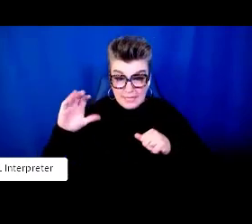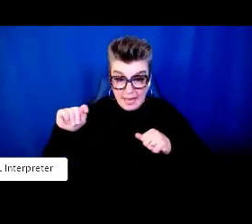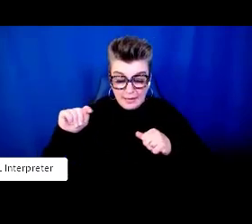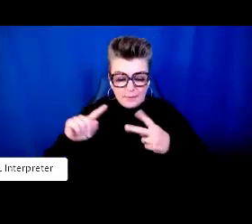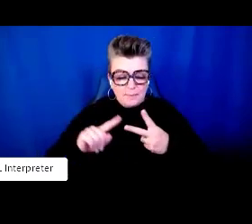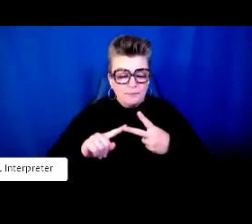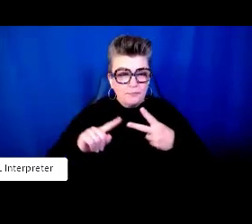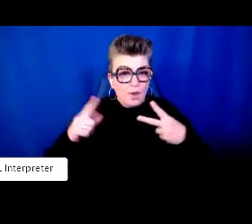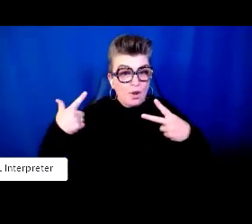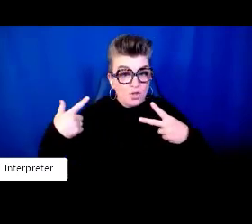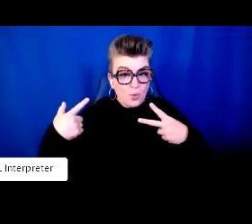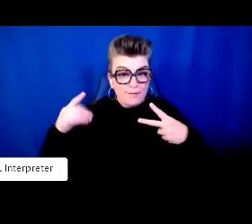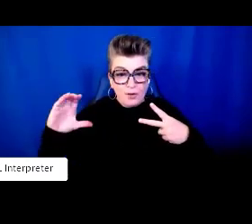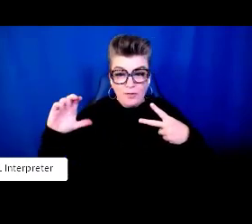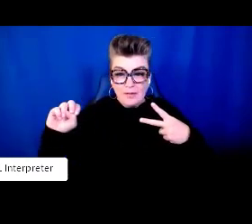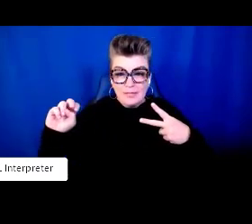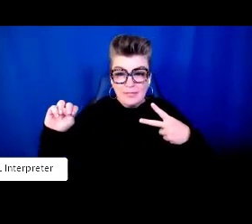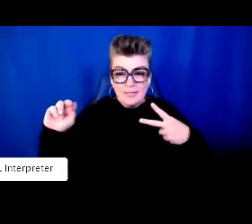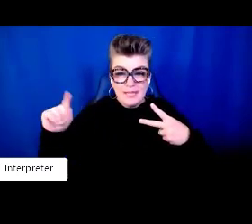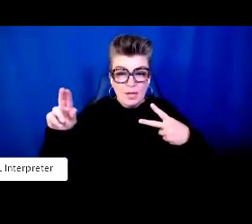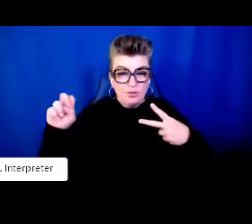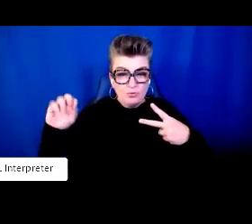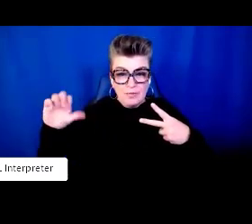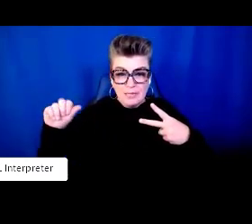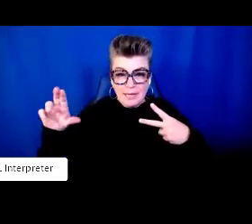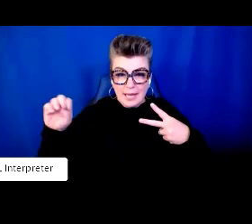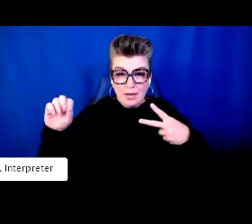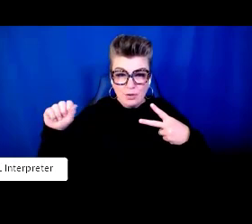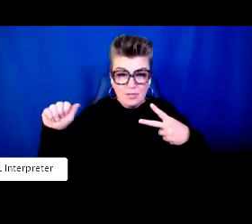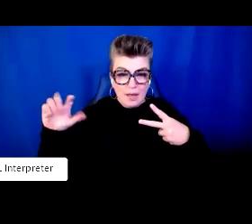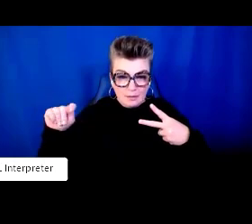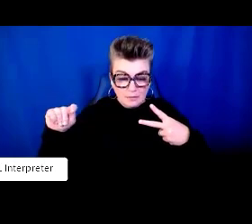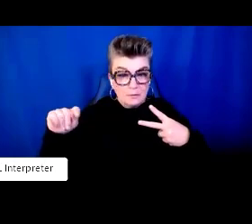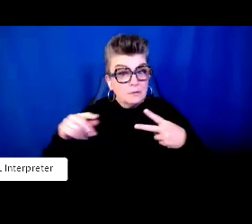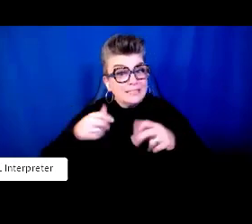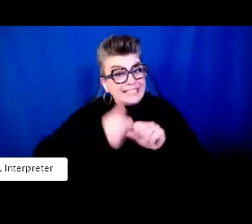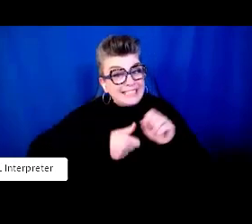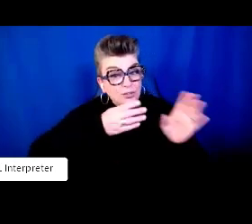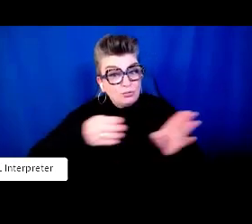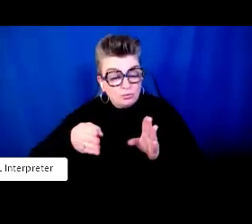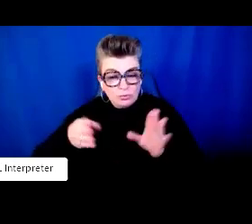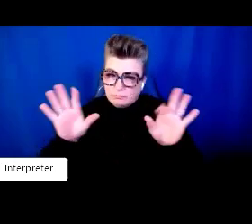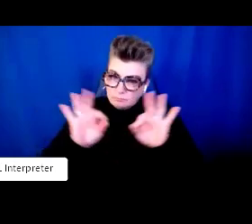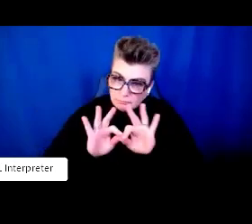Institutions and their investigators are responsible for determining whether the research is subject to the policy